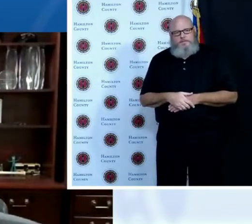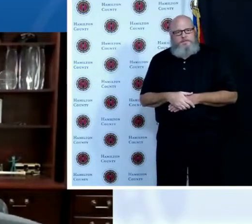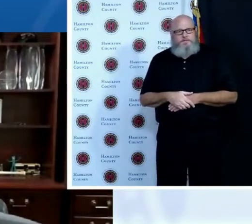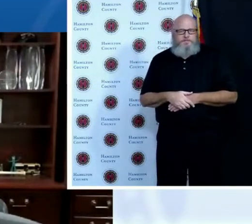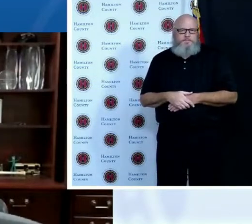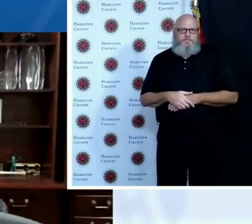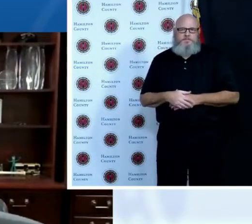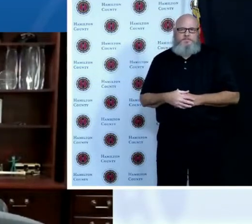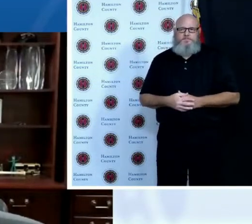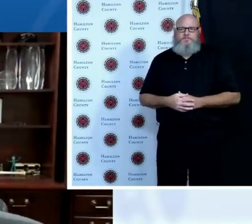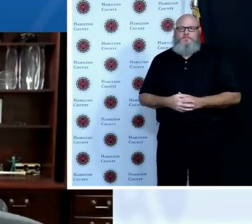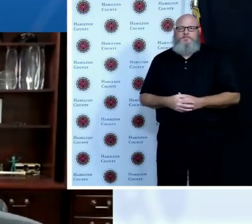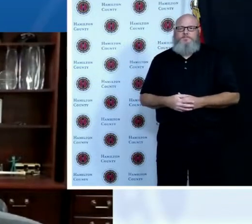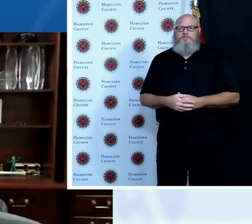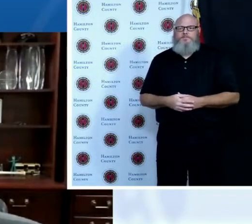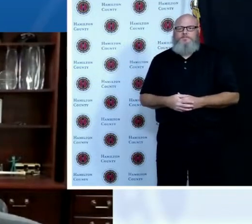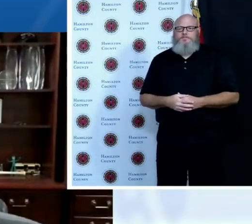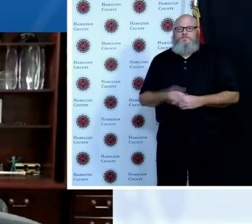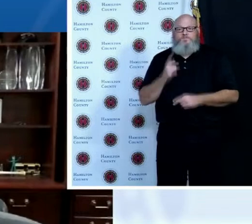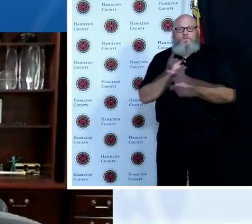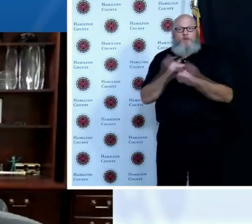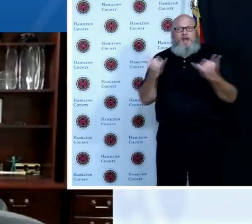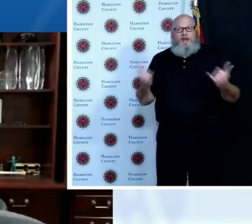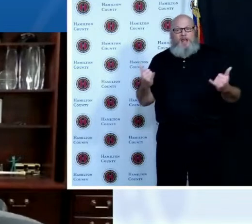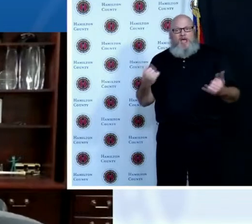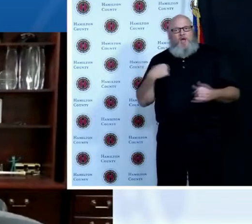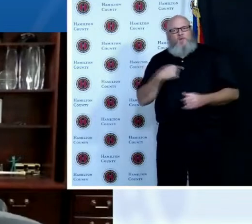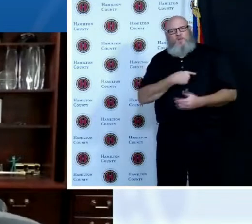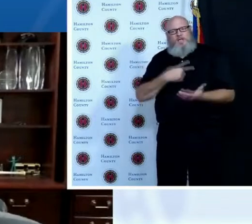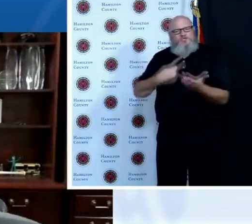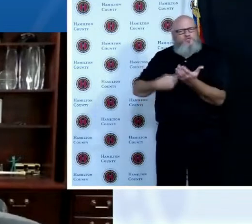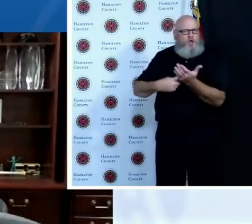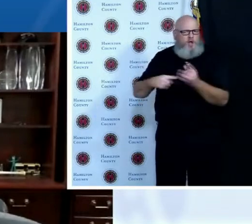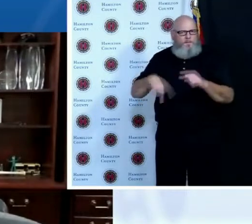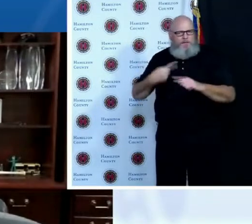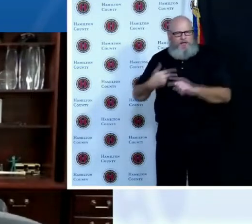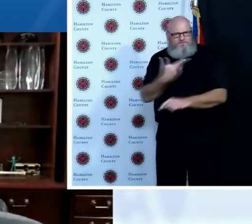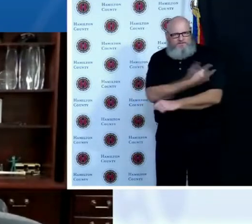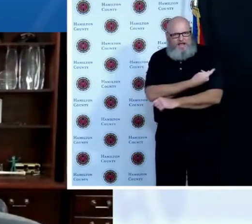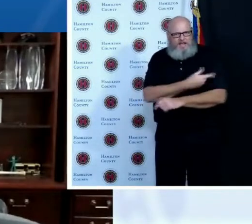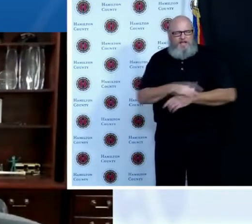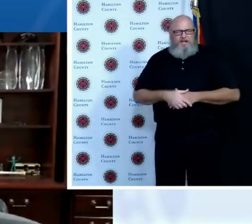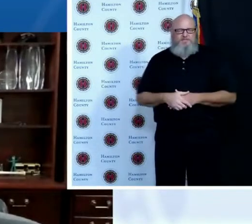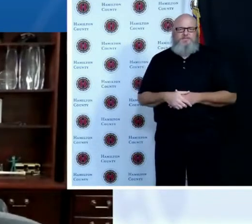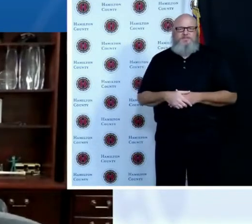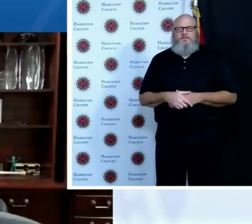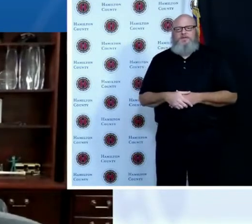vaccine I think it's very important that that the community understands that these vaccines are safe